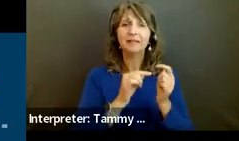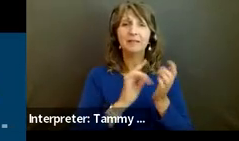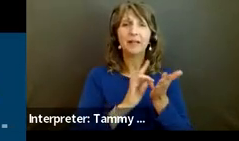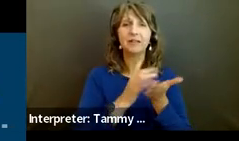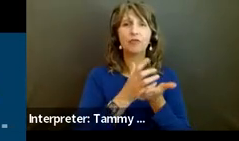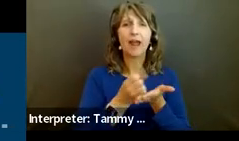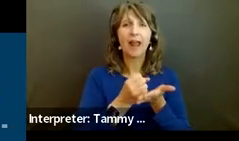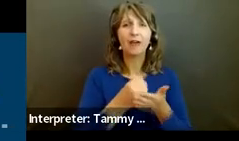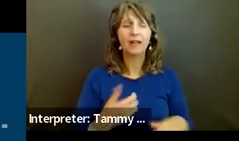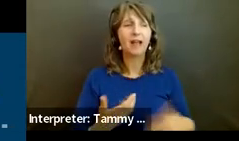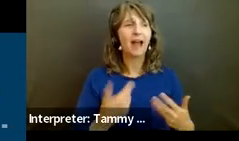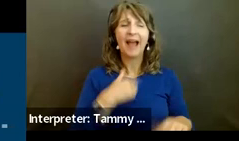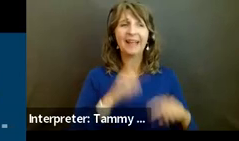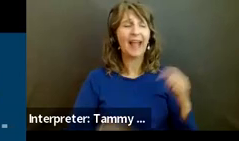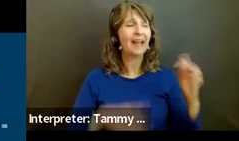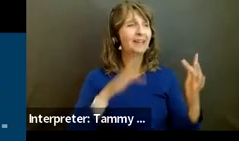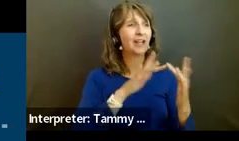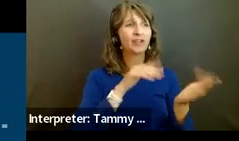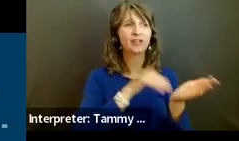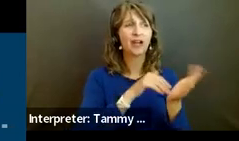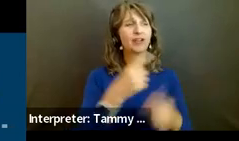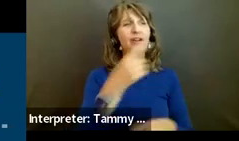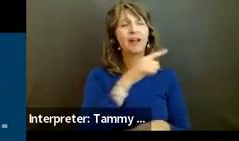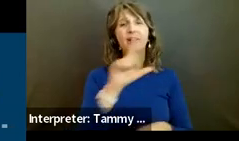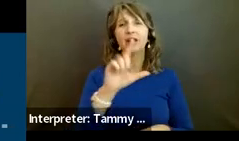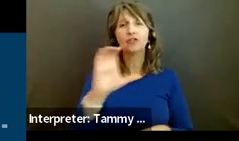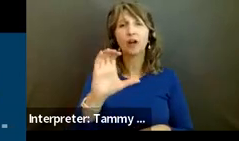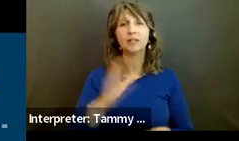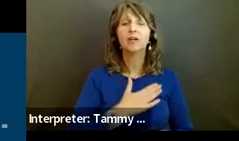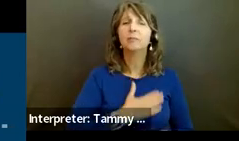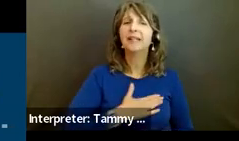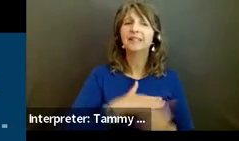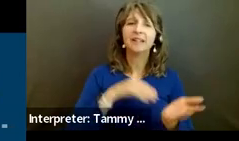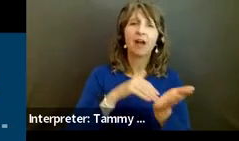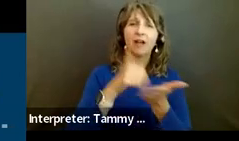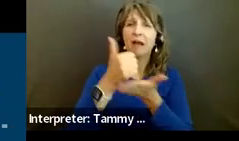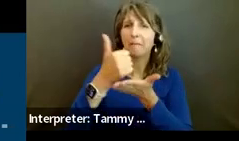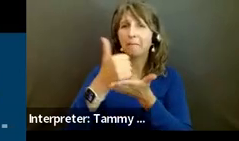Please doc. Help me. I'm in so much pain. And I'm trying to ask her about the rest of her history.